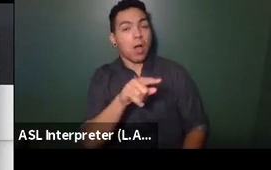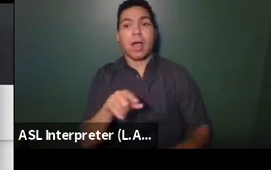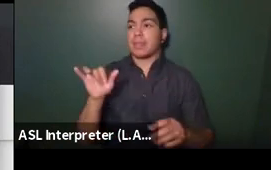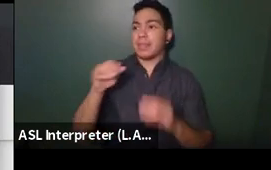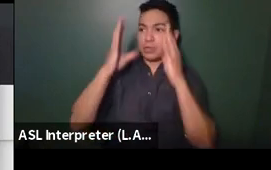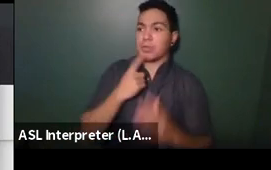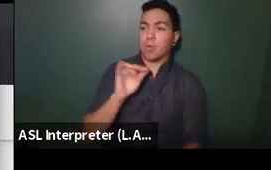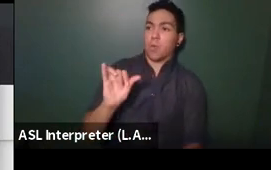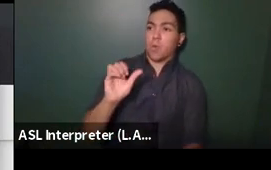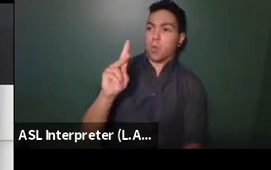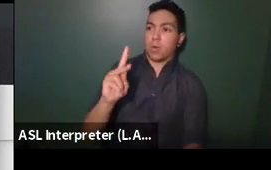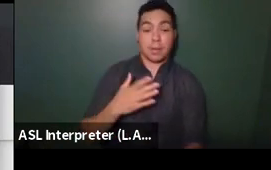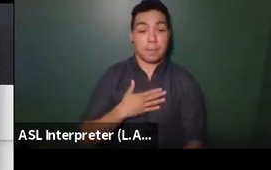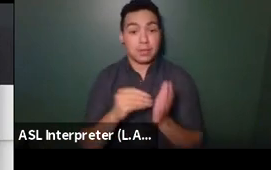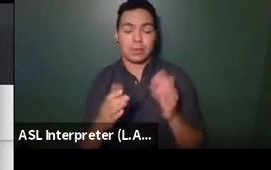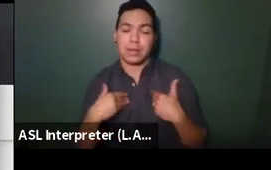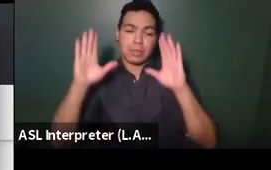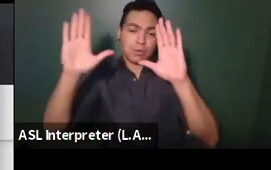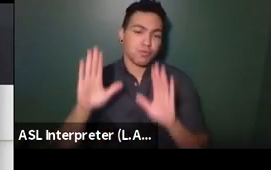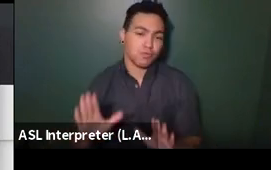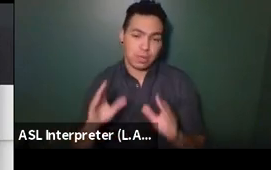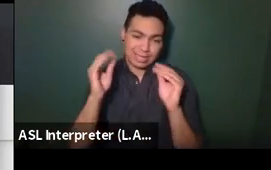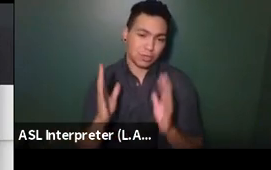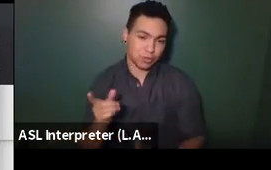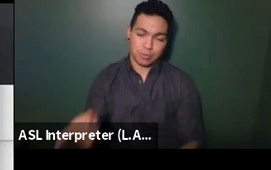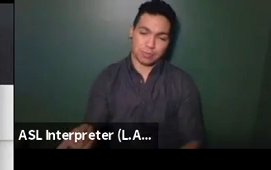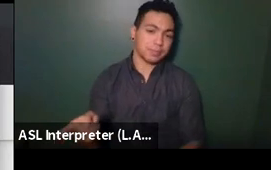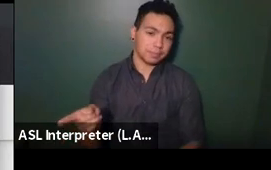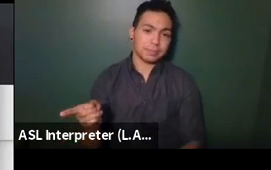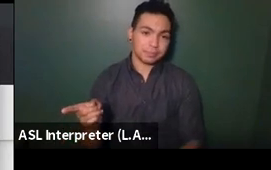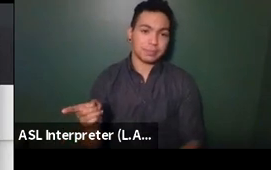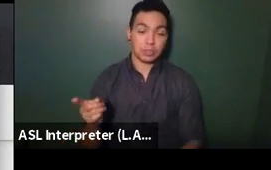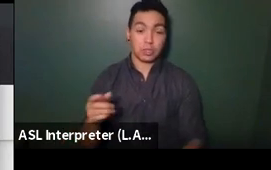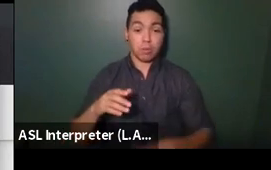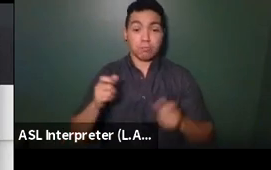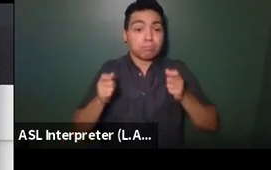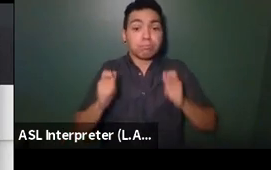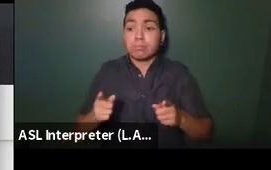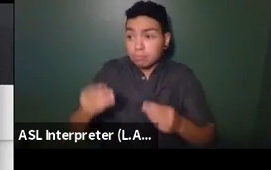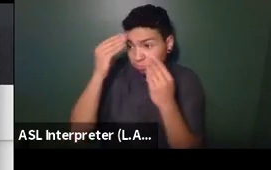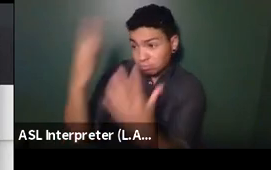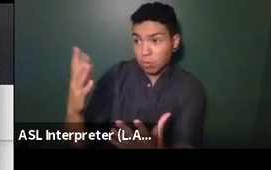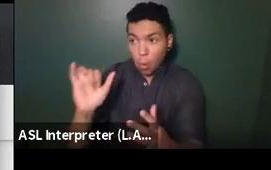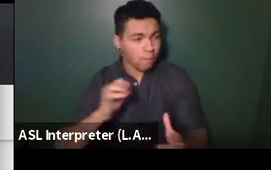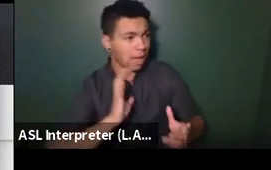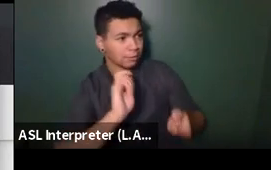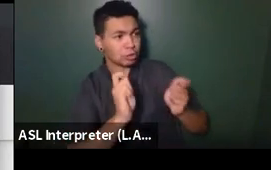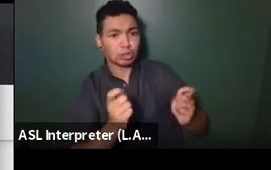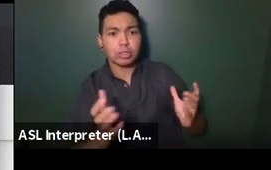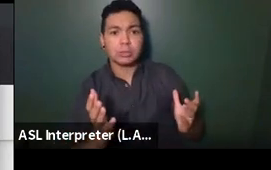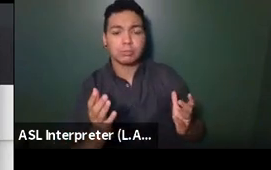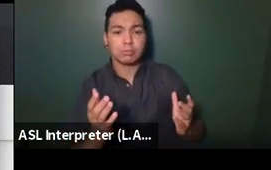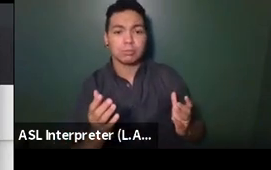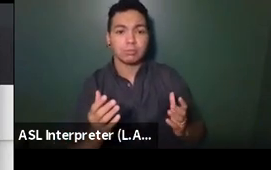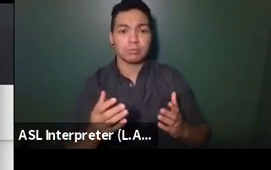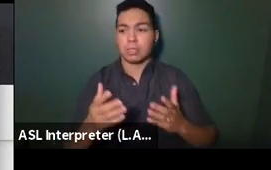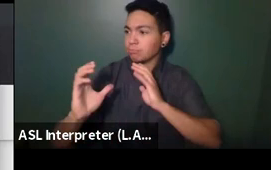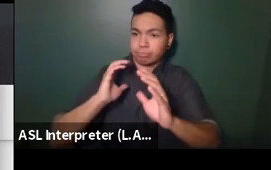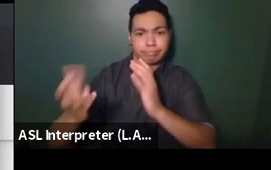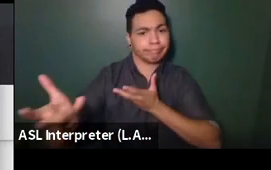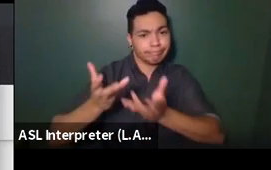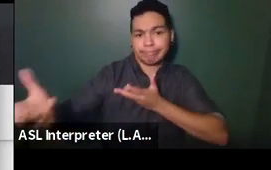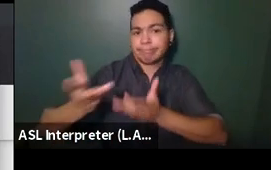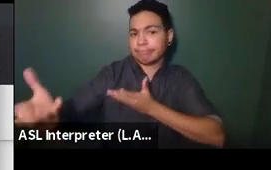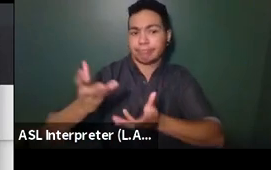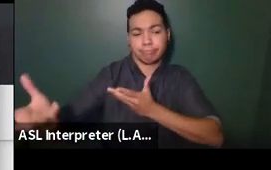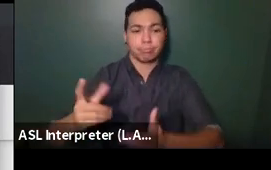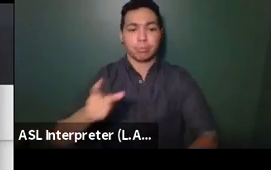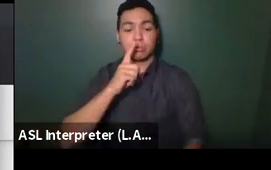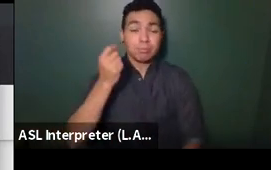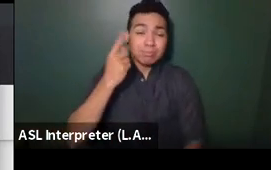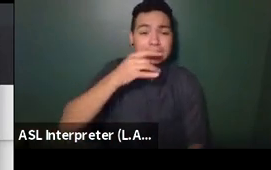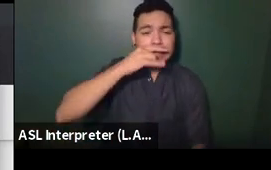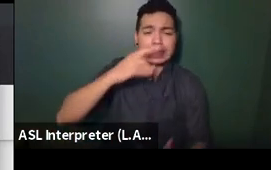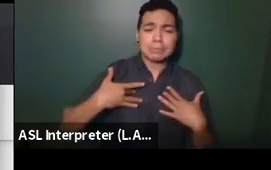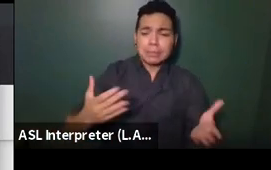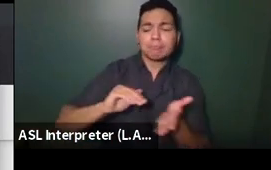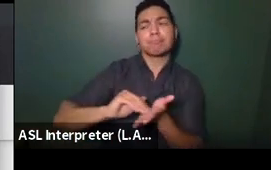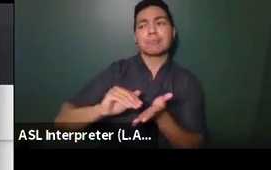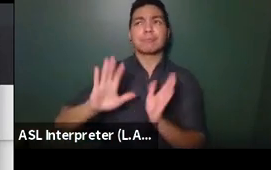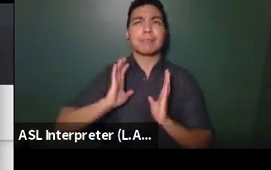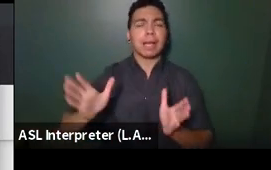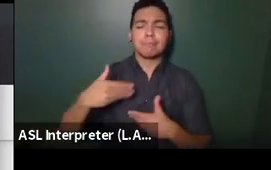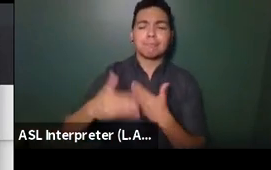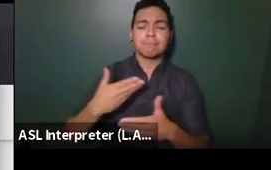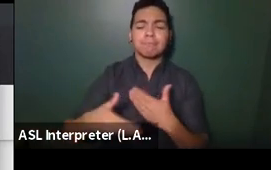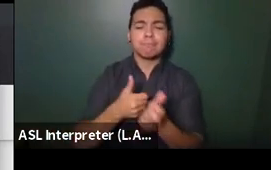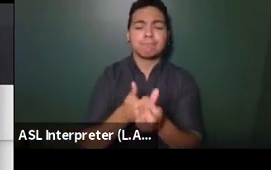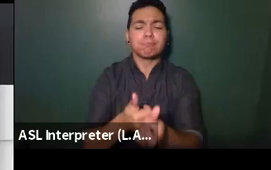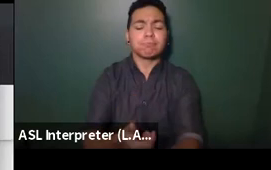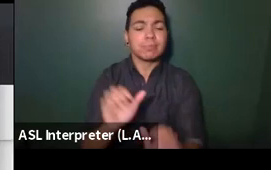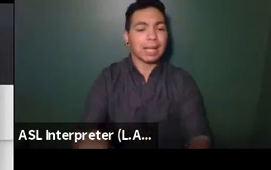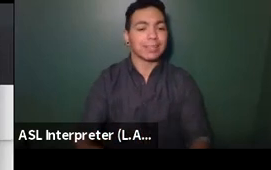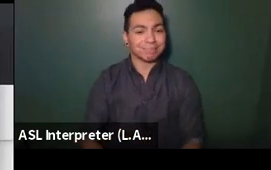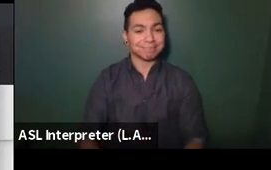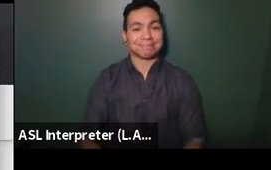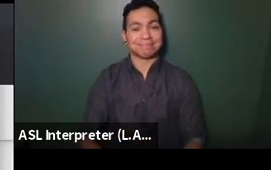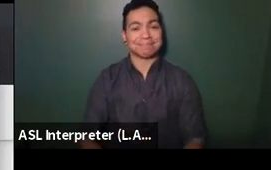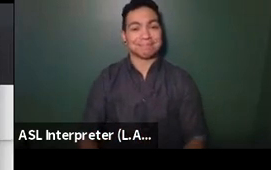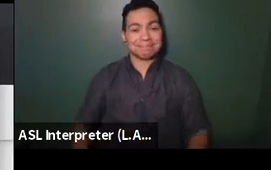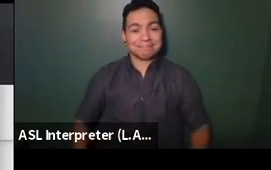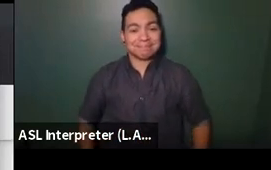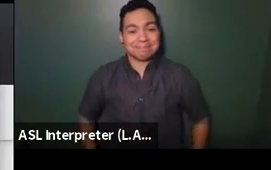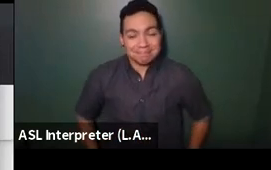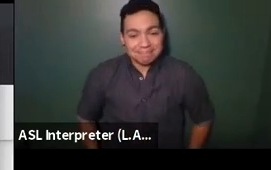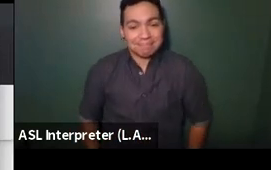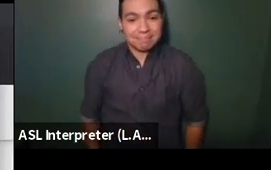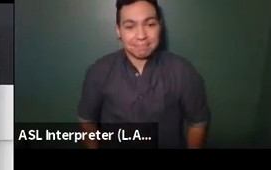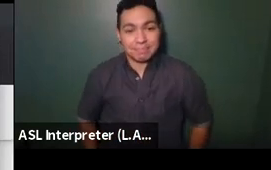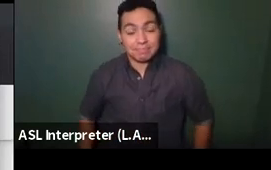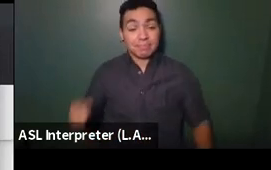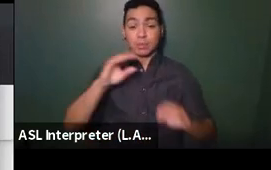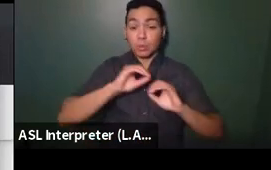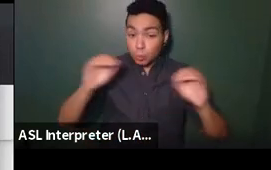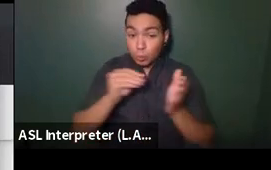Katherine Livick - ESD 112: And my student had a great teacher and so they were able on the fly to say, okay, well I'll change it, you know. They kept a communication going and the kids are pretty forgiving about that, believe it or not. And so there's no student view, but you can click that